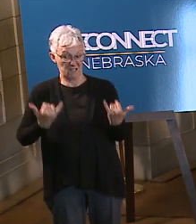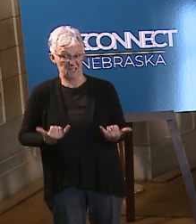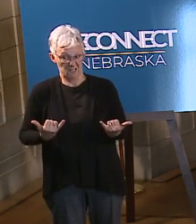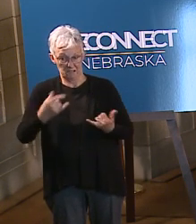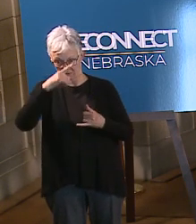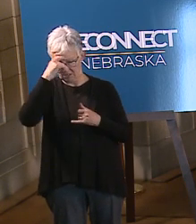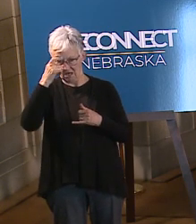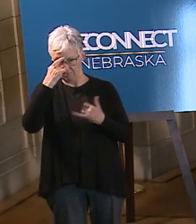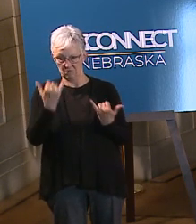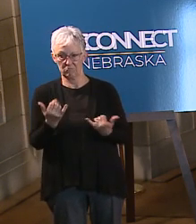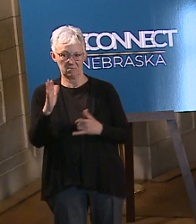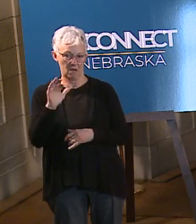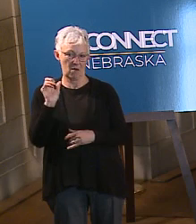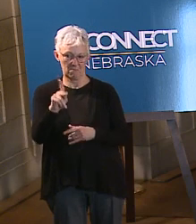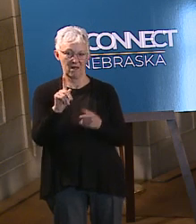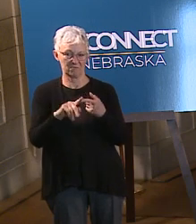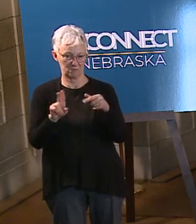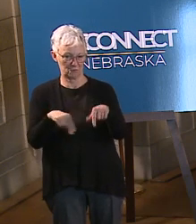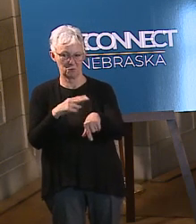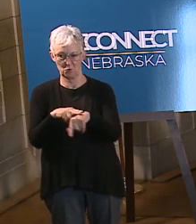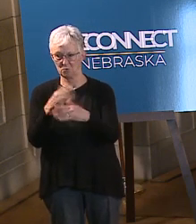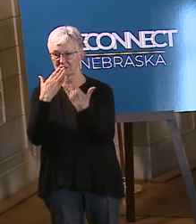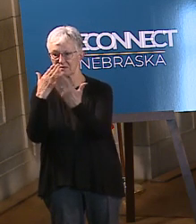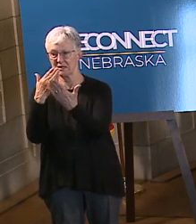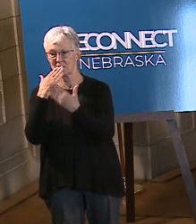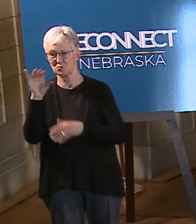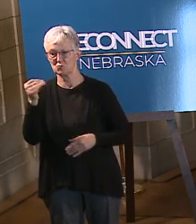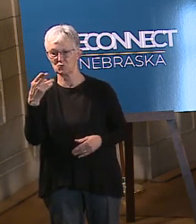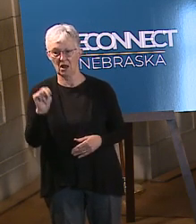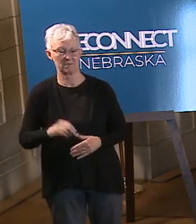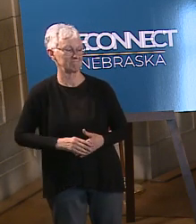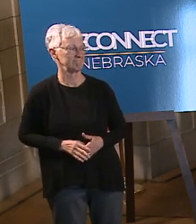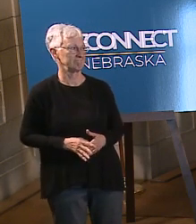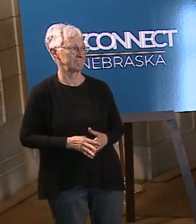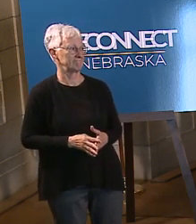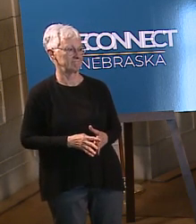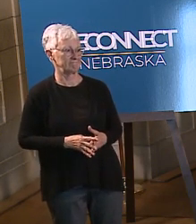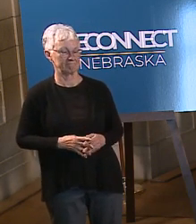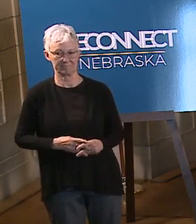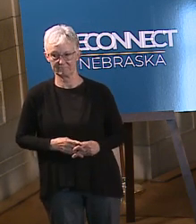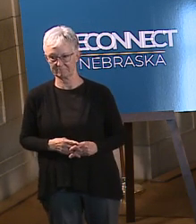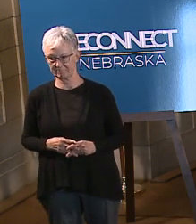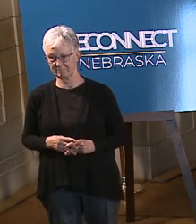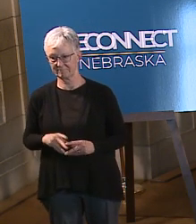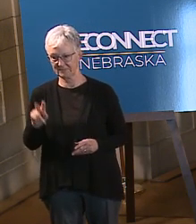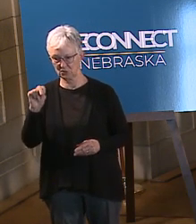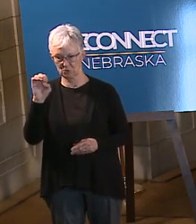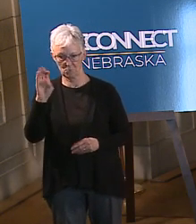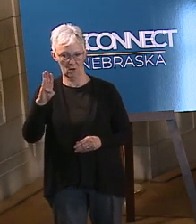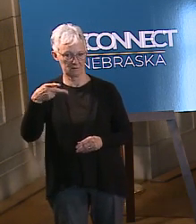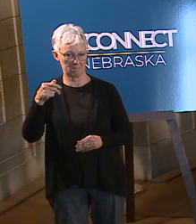SWIM TRIALS. A LOT OF GREAT EVENTS COMING UP HERE IN NEBRASKA TO RECONNECT WITH AS WE RETURN TO NORMAL AND